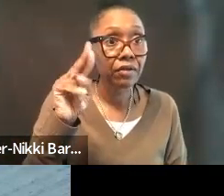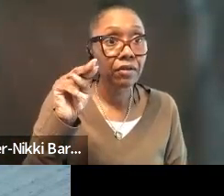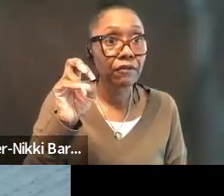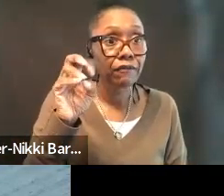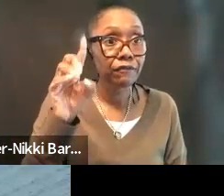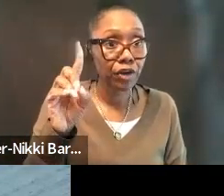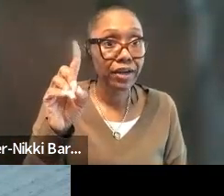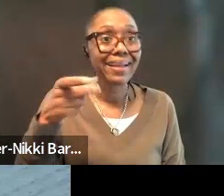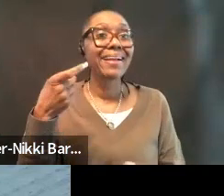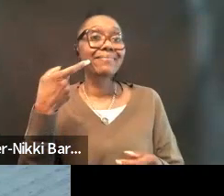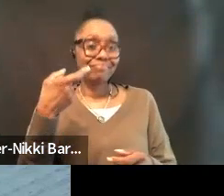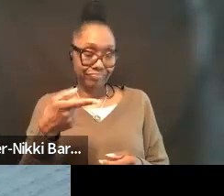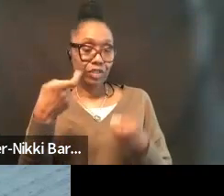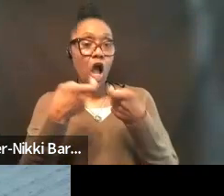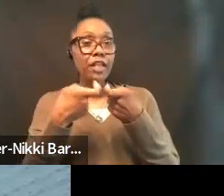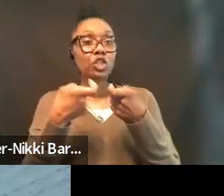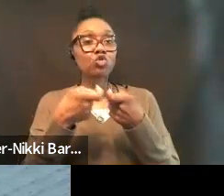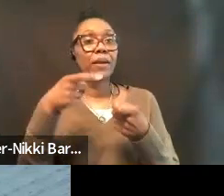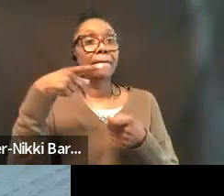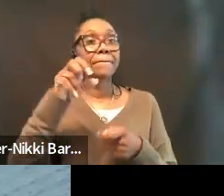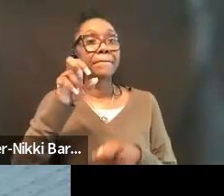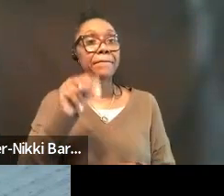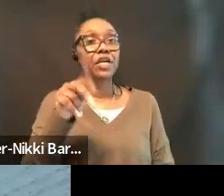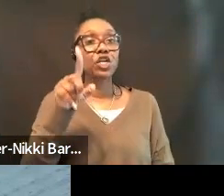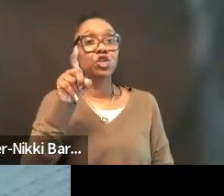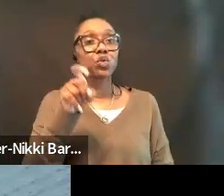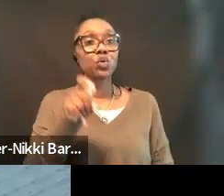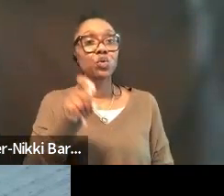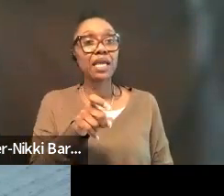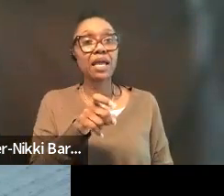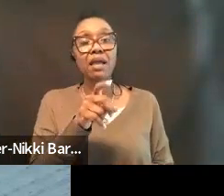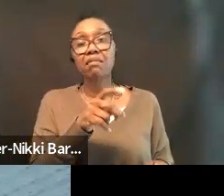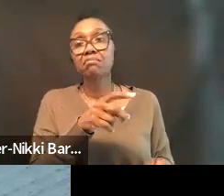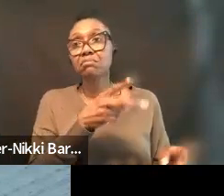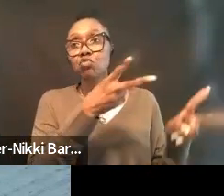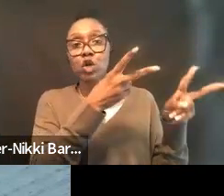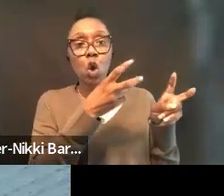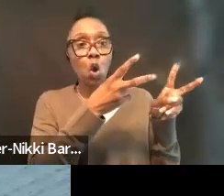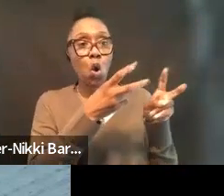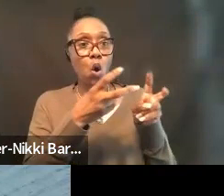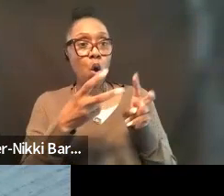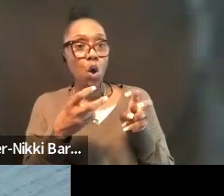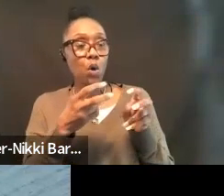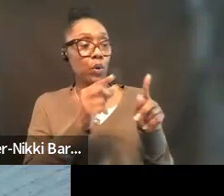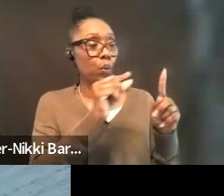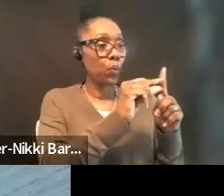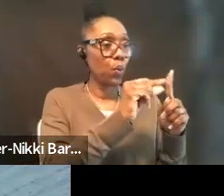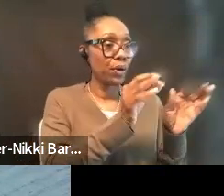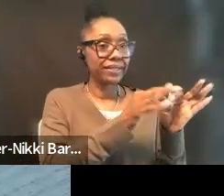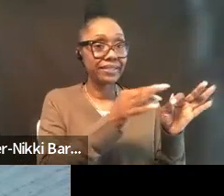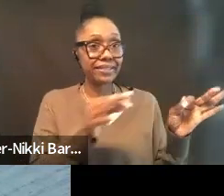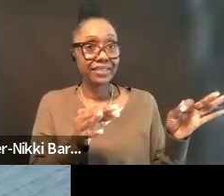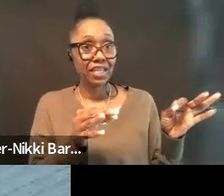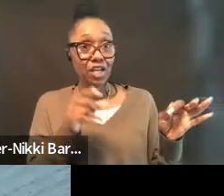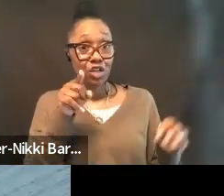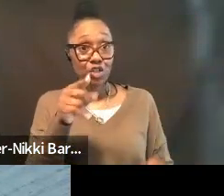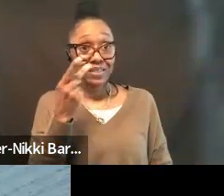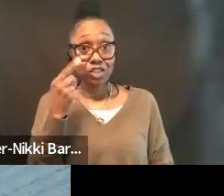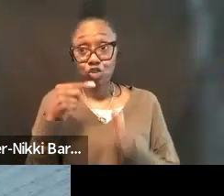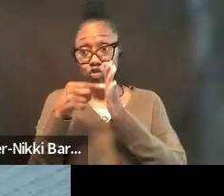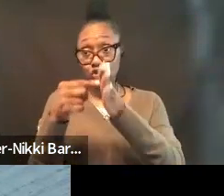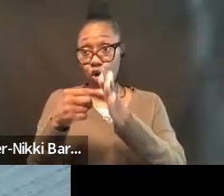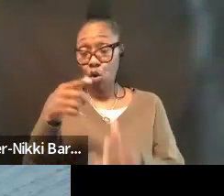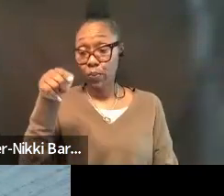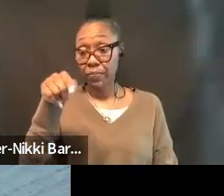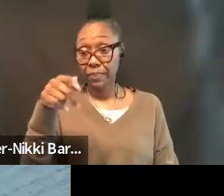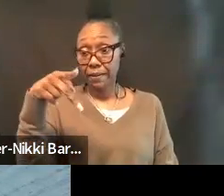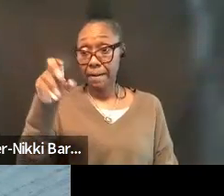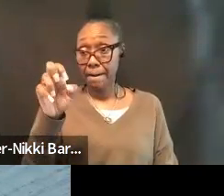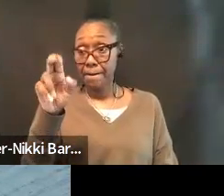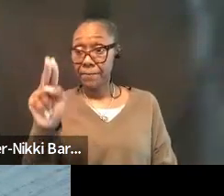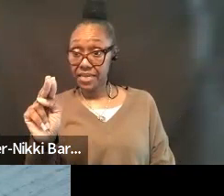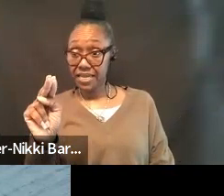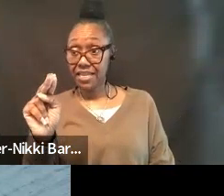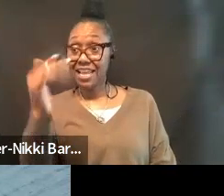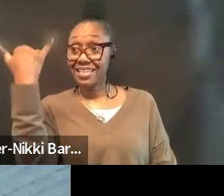A word or a sentence and when the PIN, when you show the PIN, the yellow highlights, it reads back that audio message.